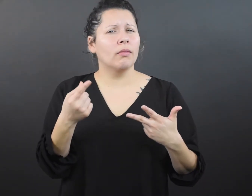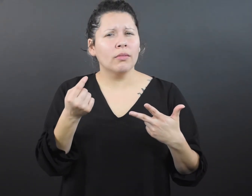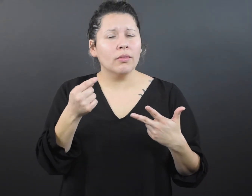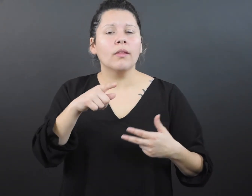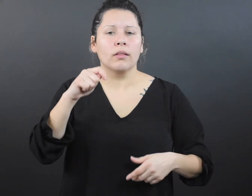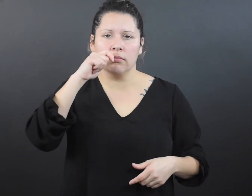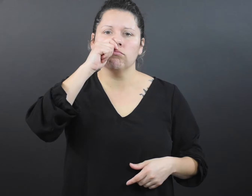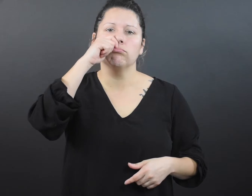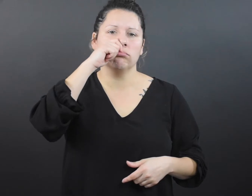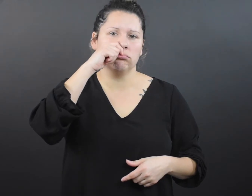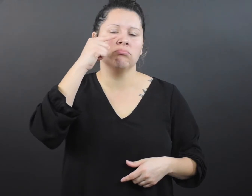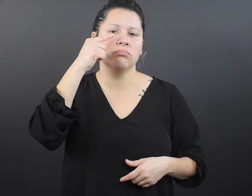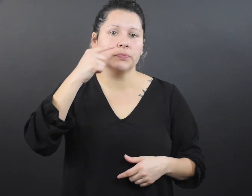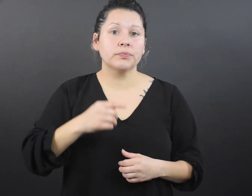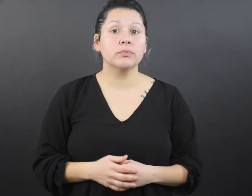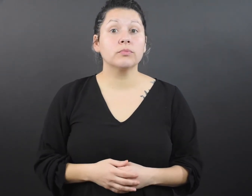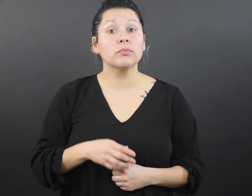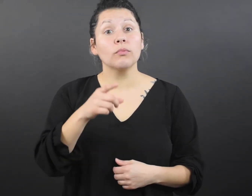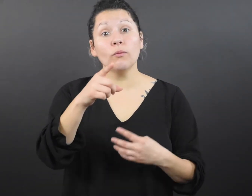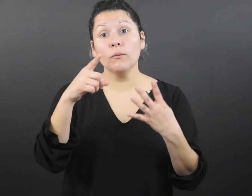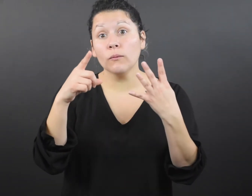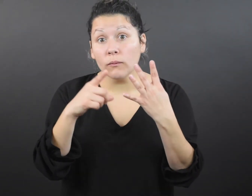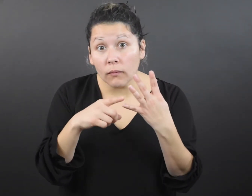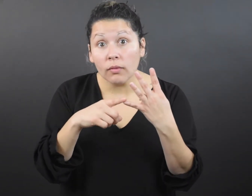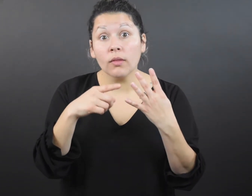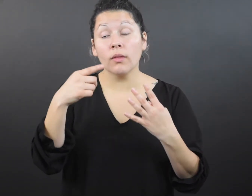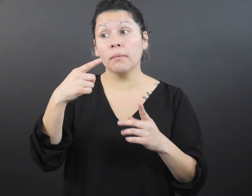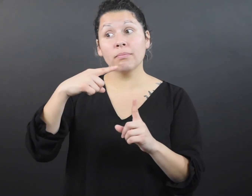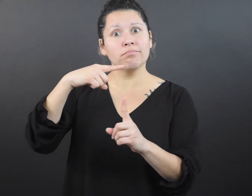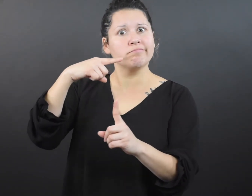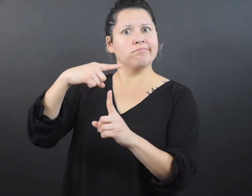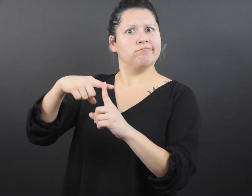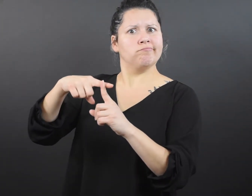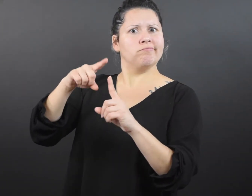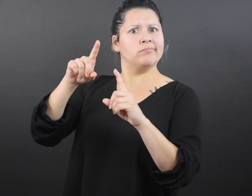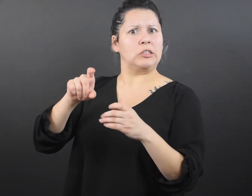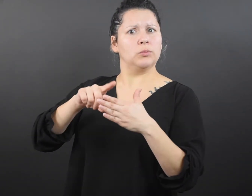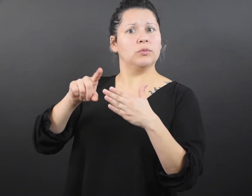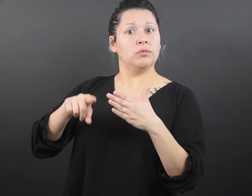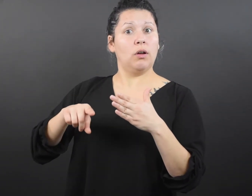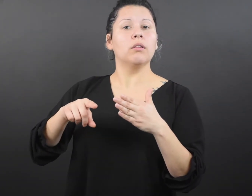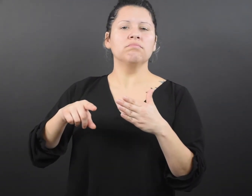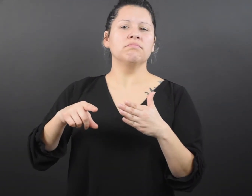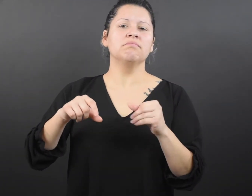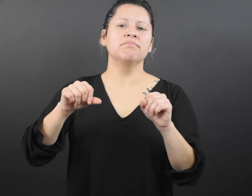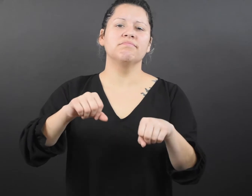● Given with a nasal swab. ● A positive antigen test result is considered